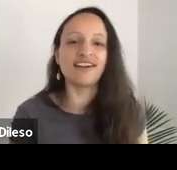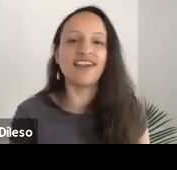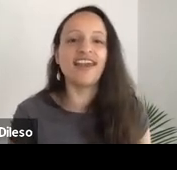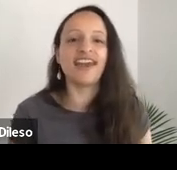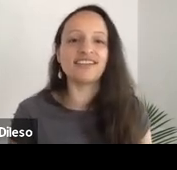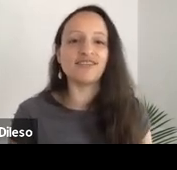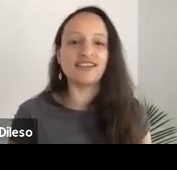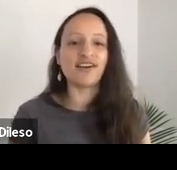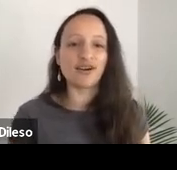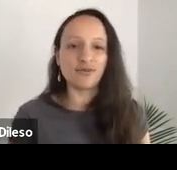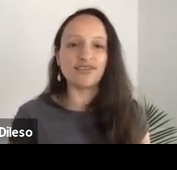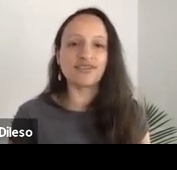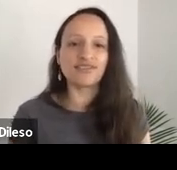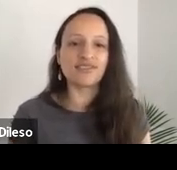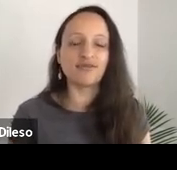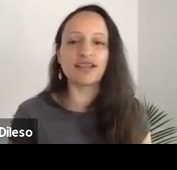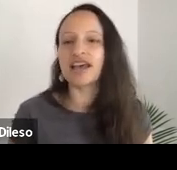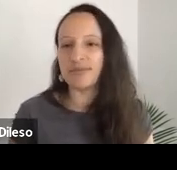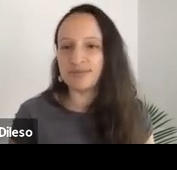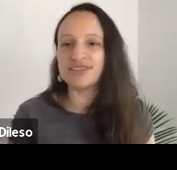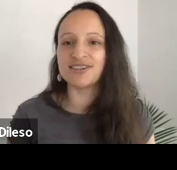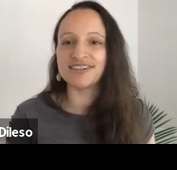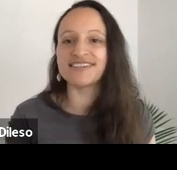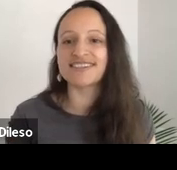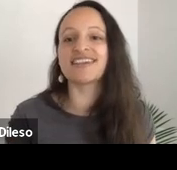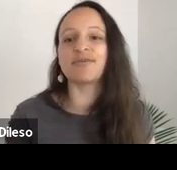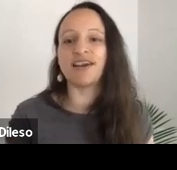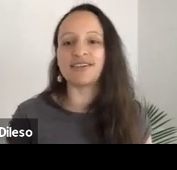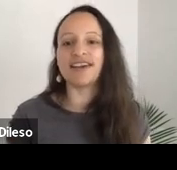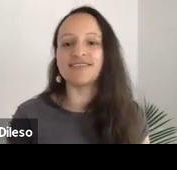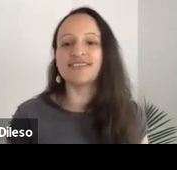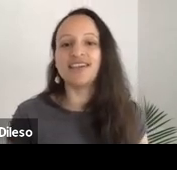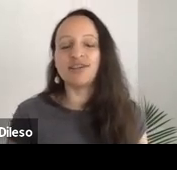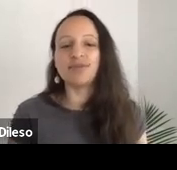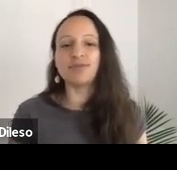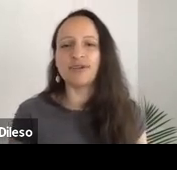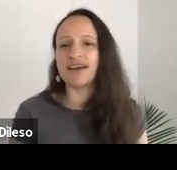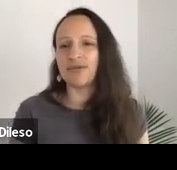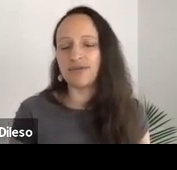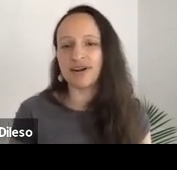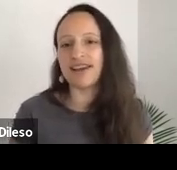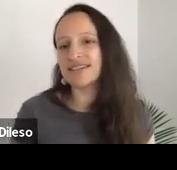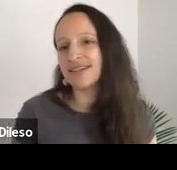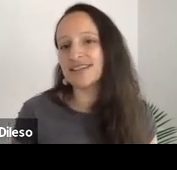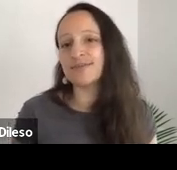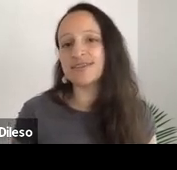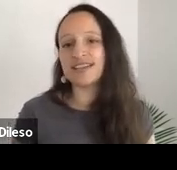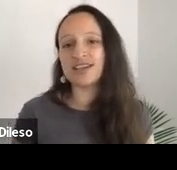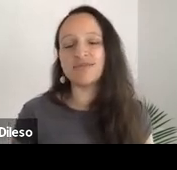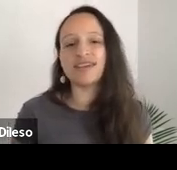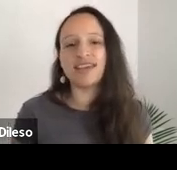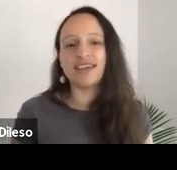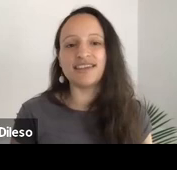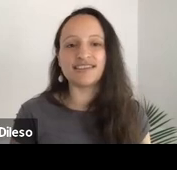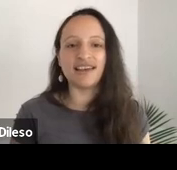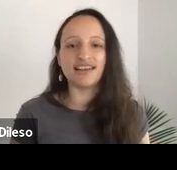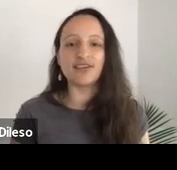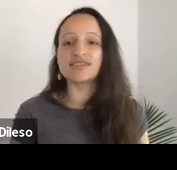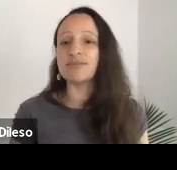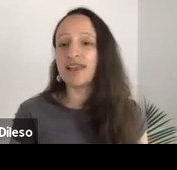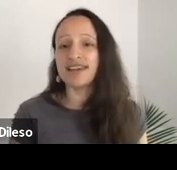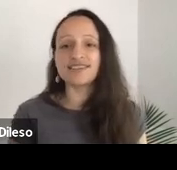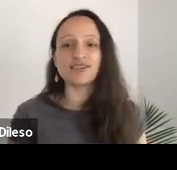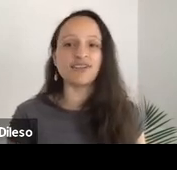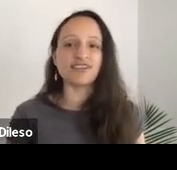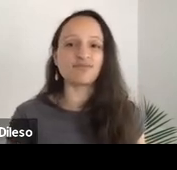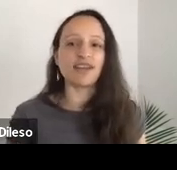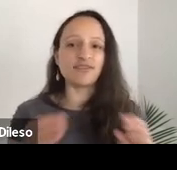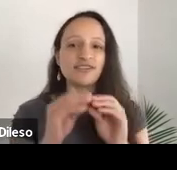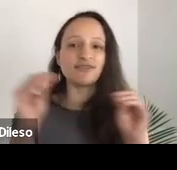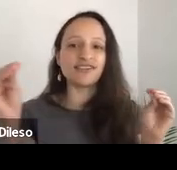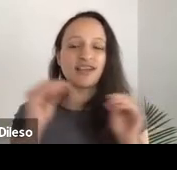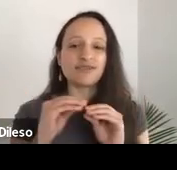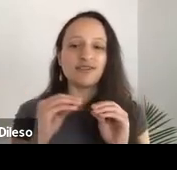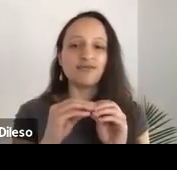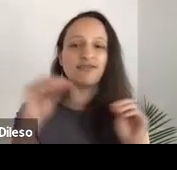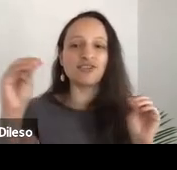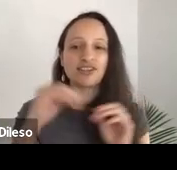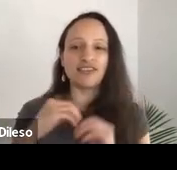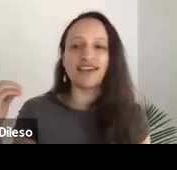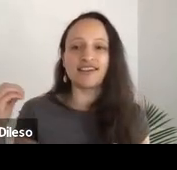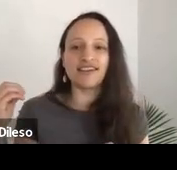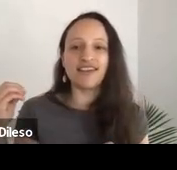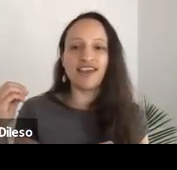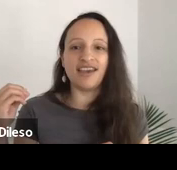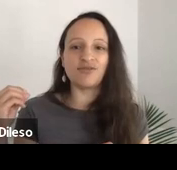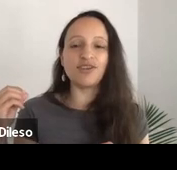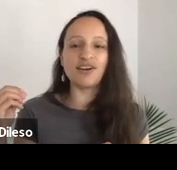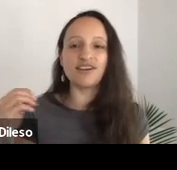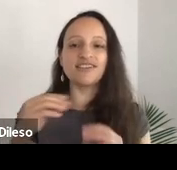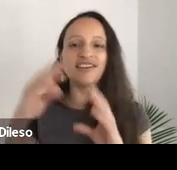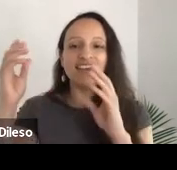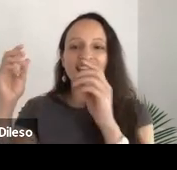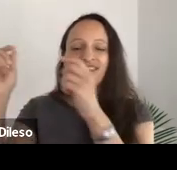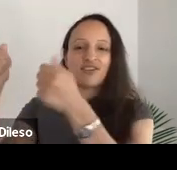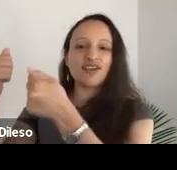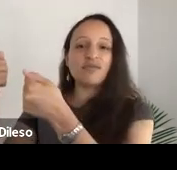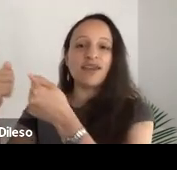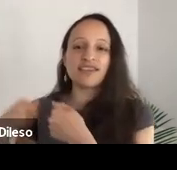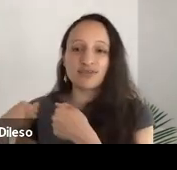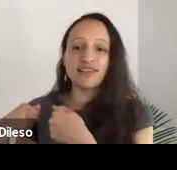but a lot of our activities are with really common materials, and we often have people right now and one of the activities in the museum is Legos zip line so we just put out different types of, we have fishing line and yarn, and they're trying to make